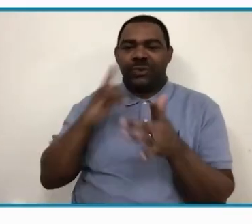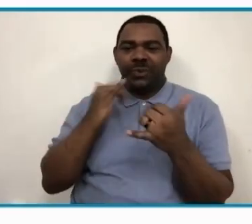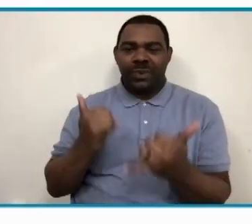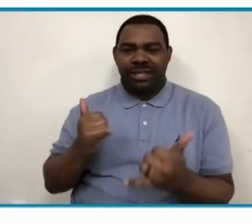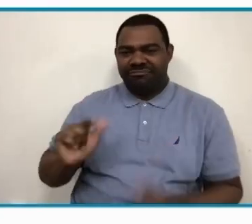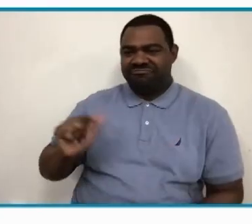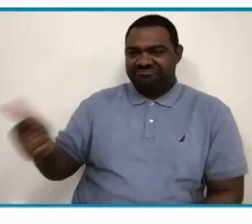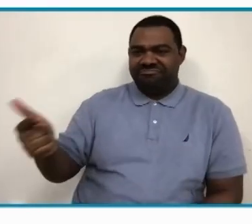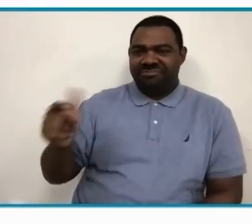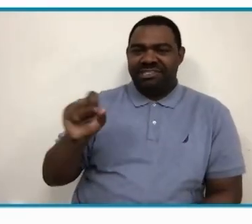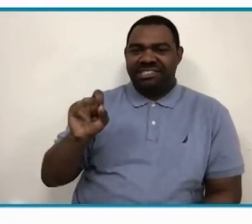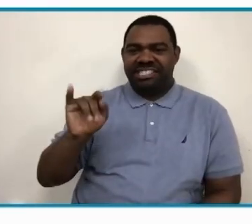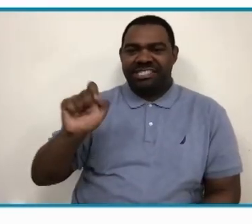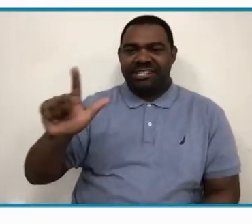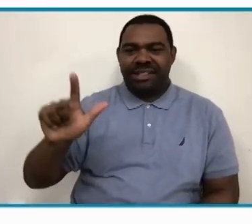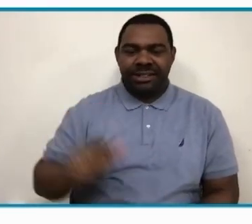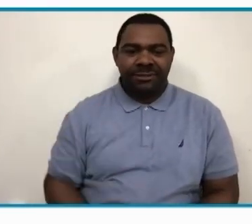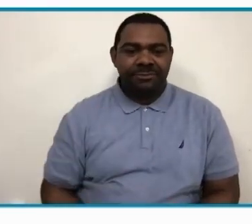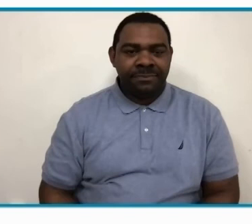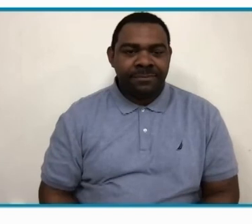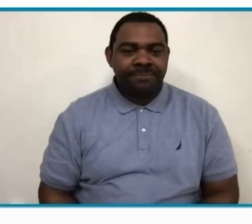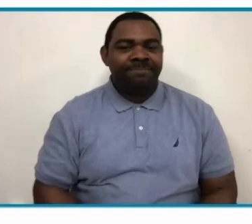Yes, indeed Donna, very briefly.